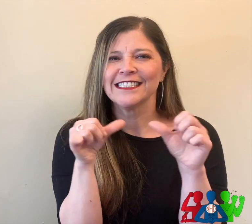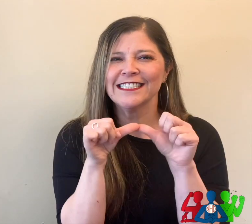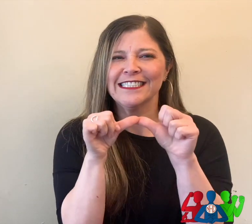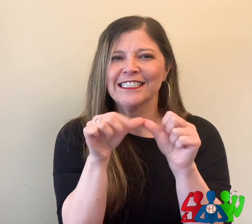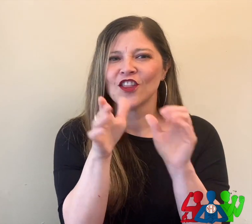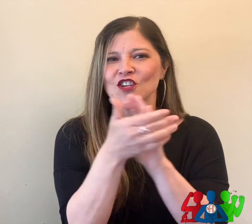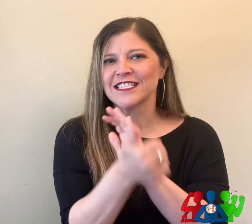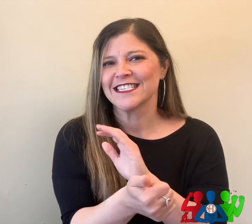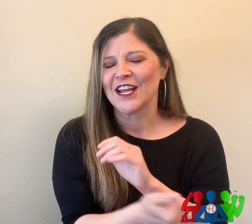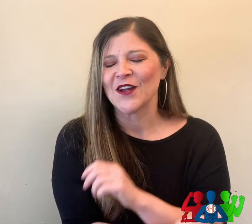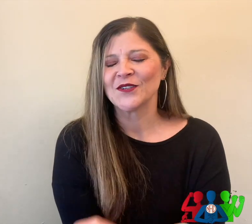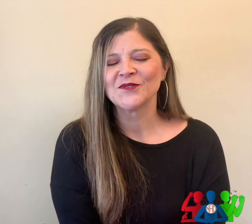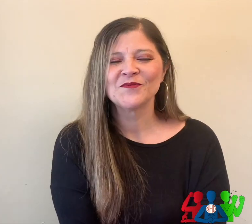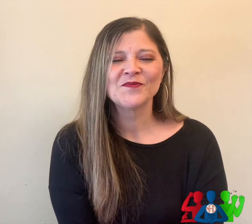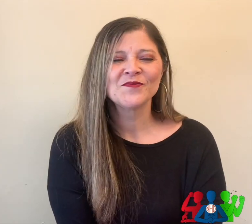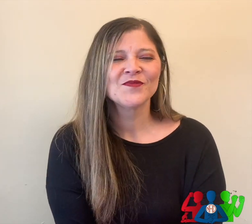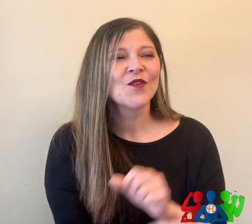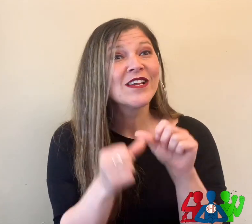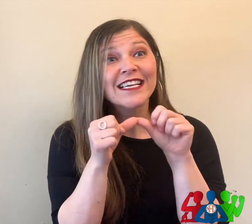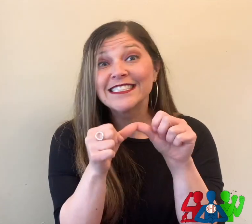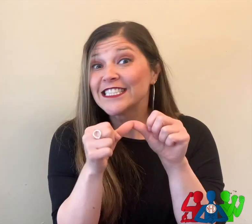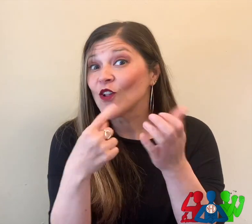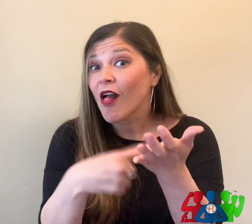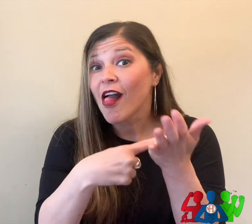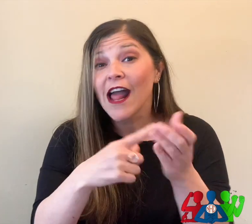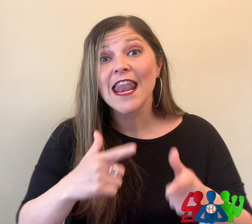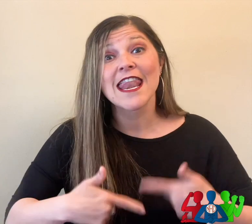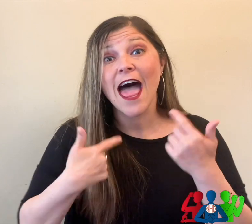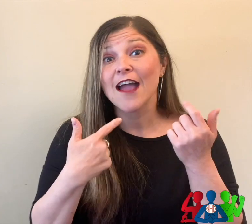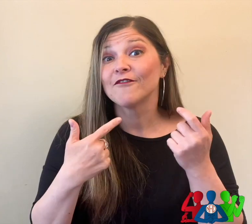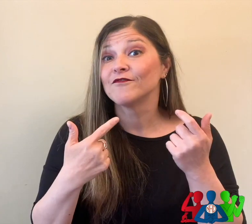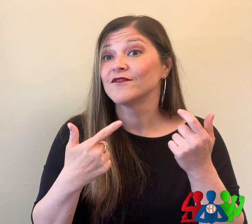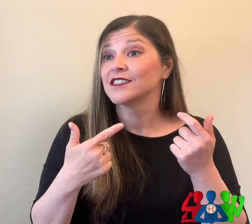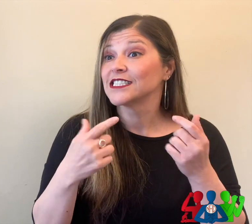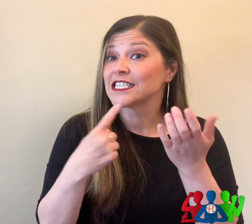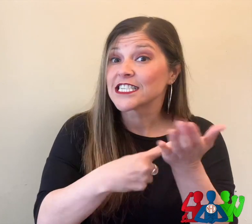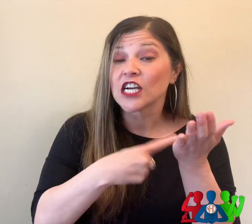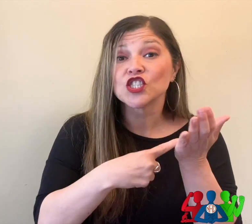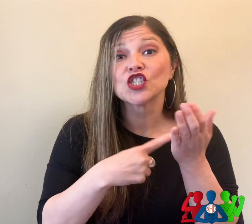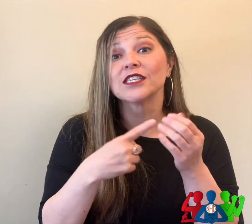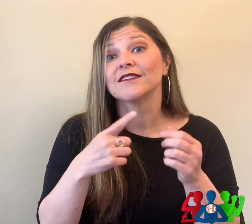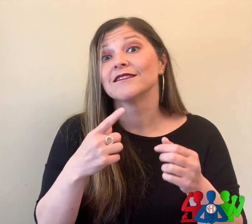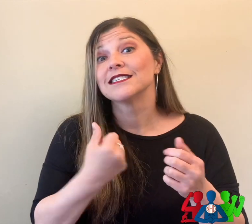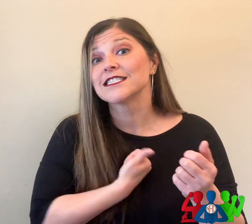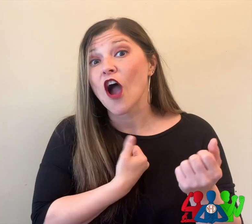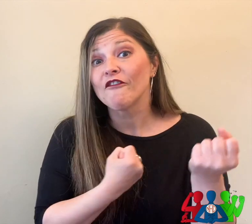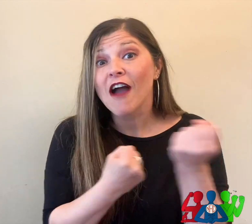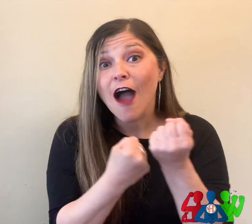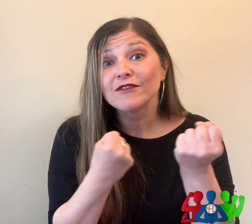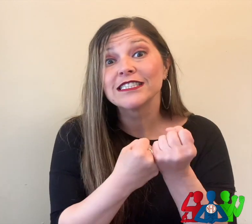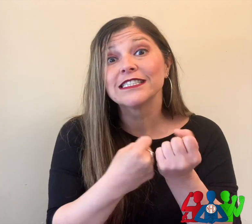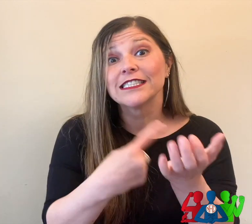by including interpreters. We were able to keep those whose signing skills were not quite